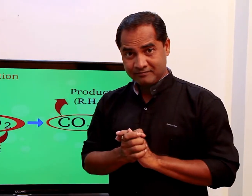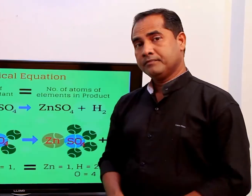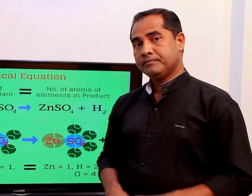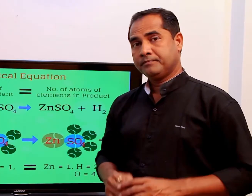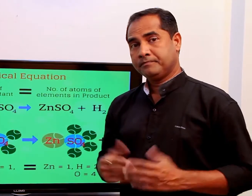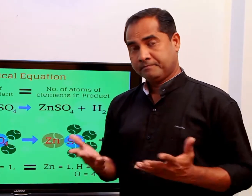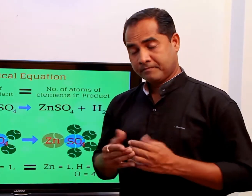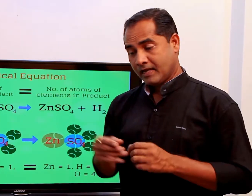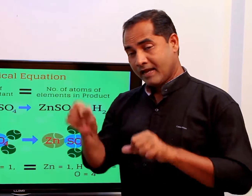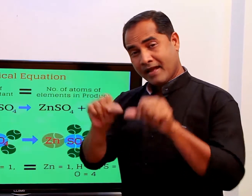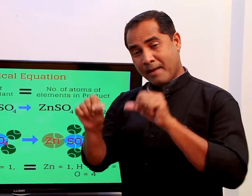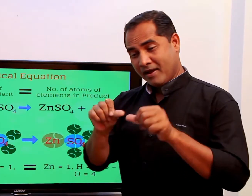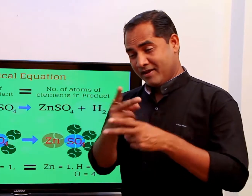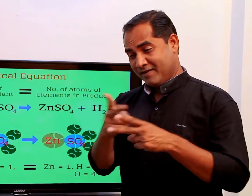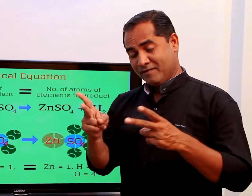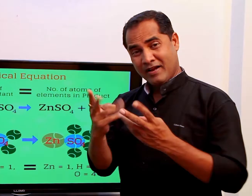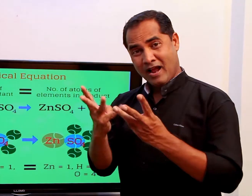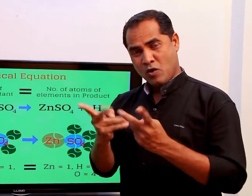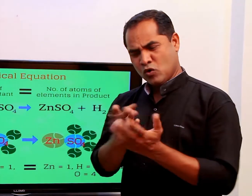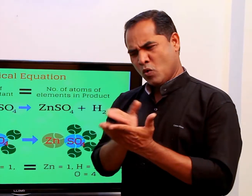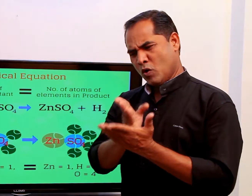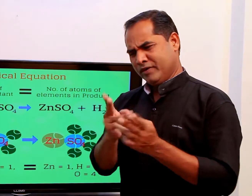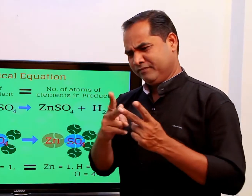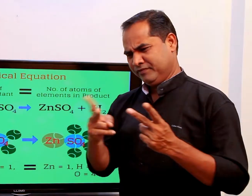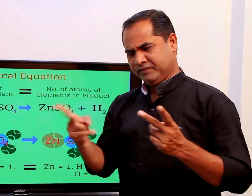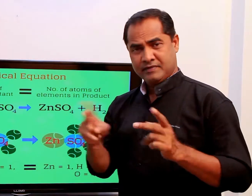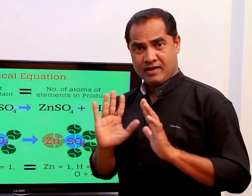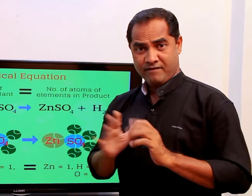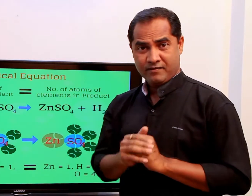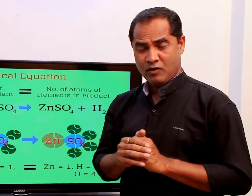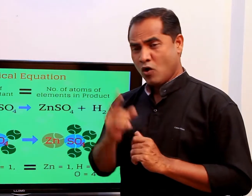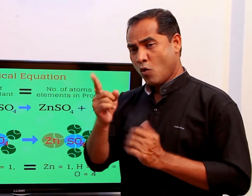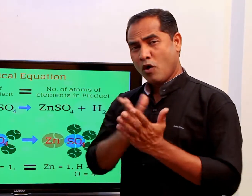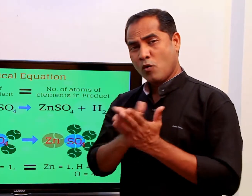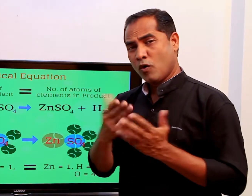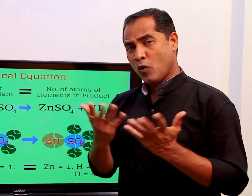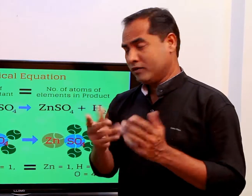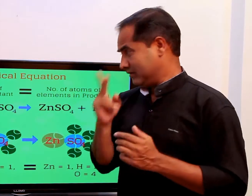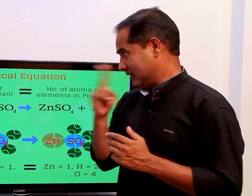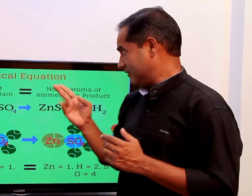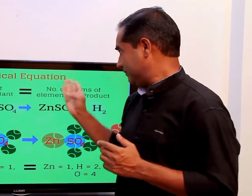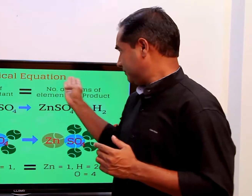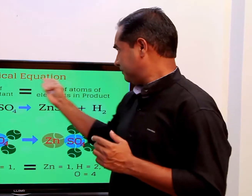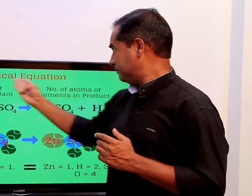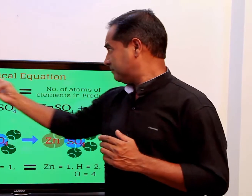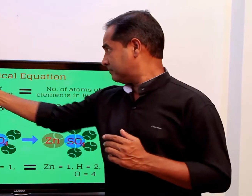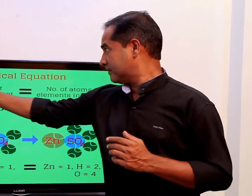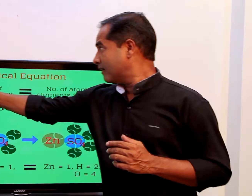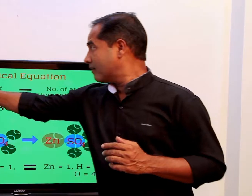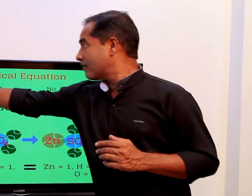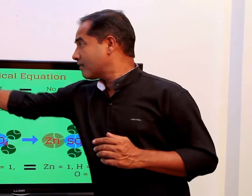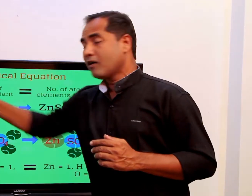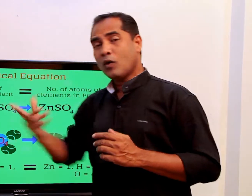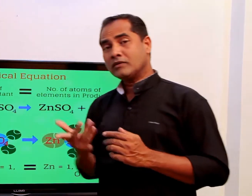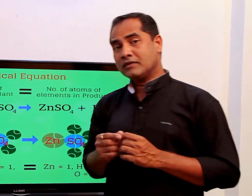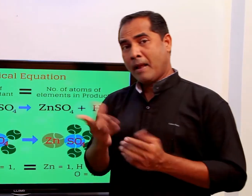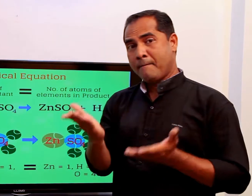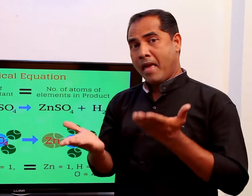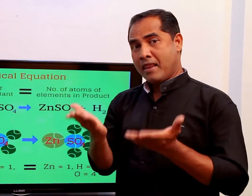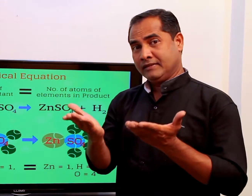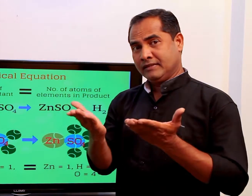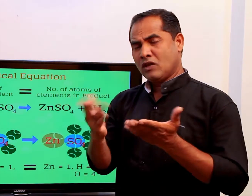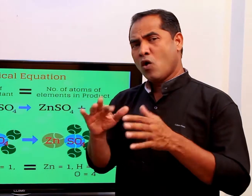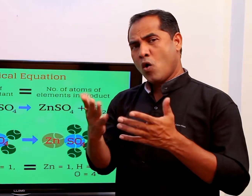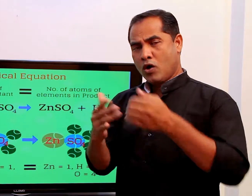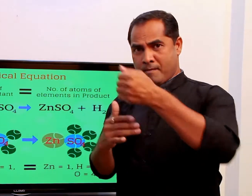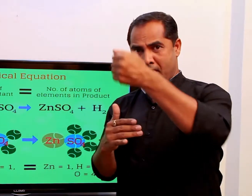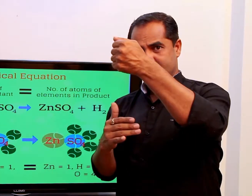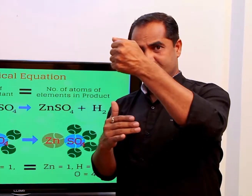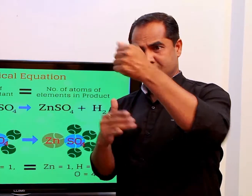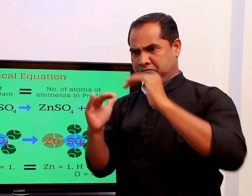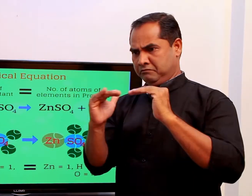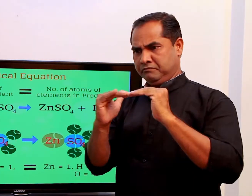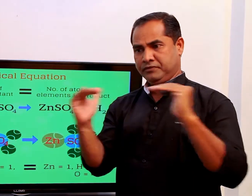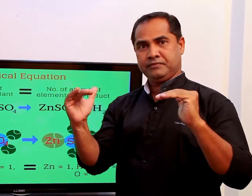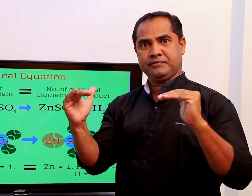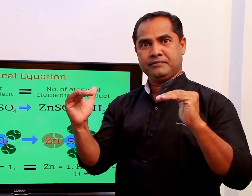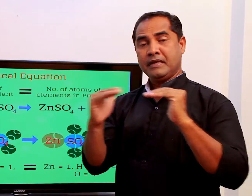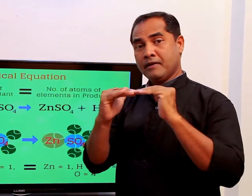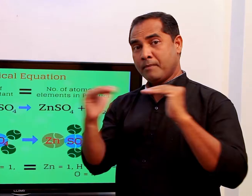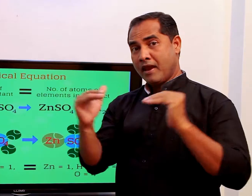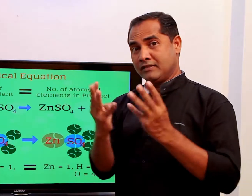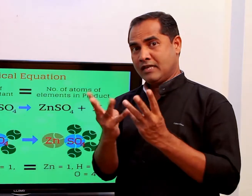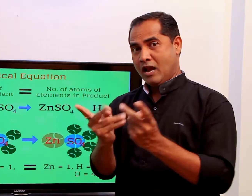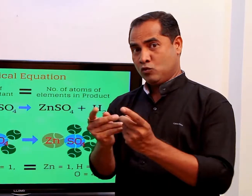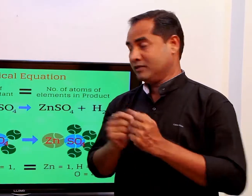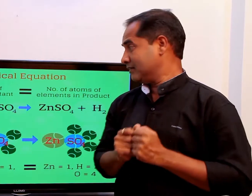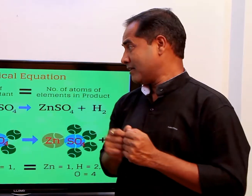The different chemical equations have to be balanced that means the reactants and